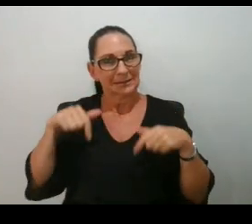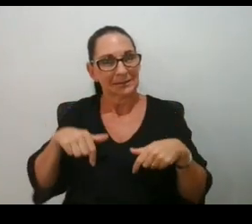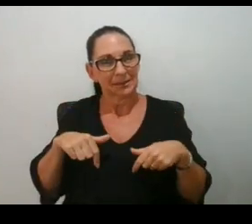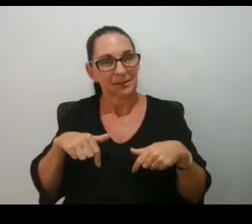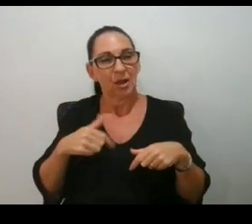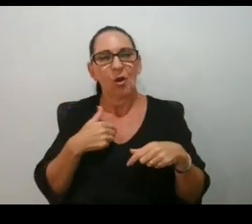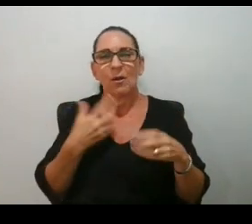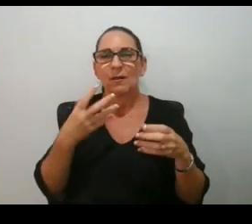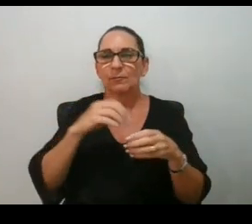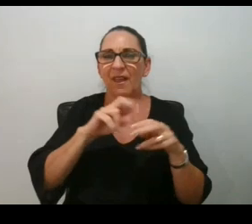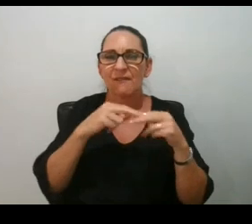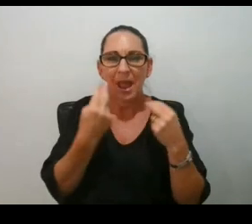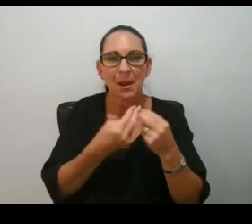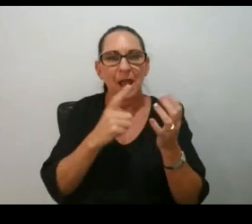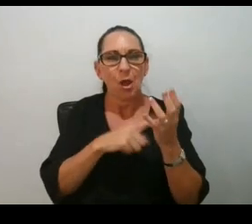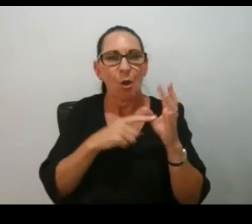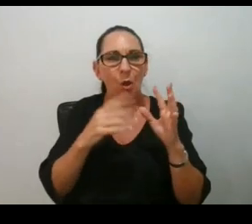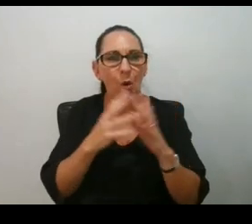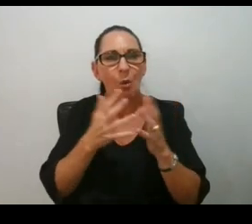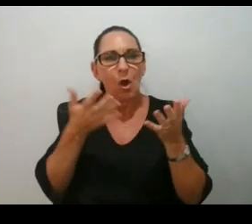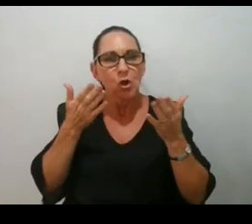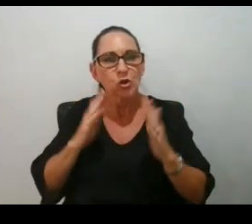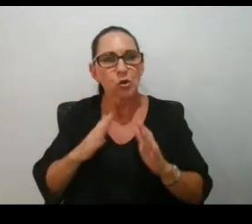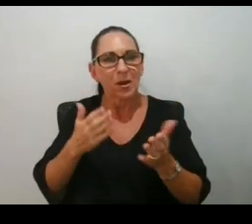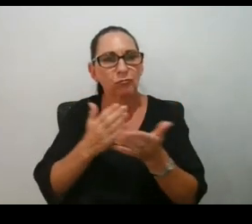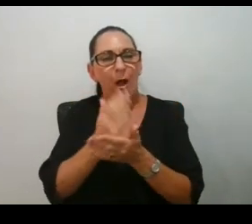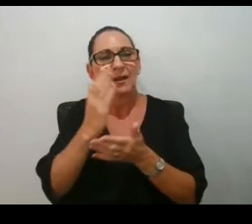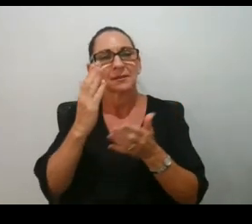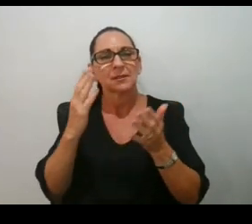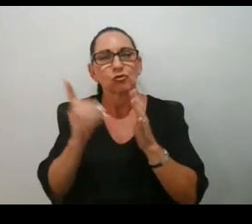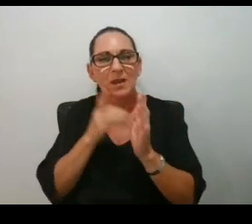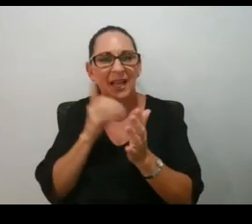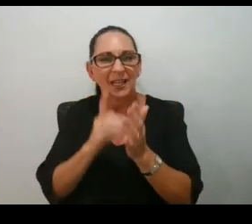anti-discrimination human rights consumer law mental health sexual harassment and Veterans